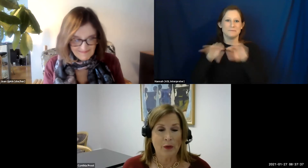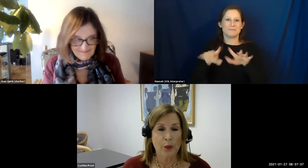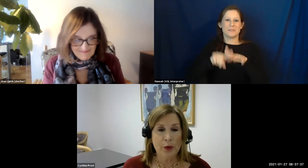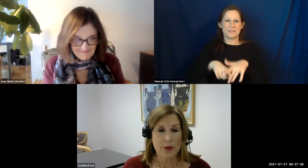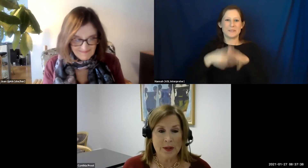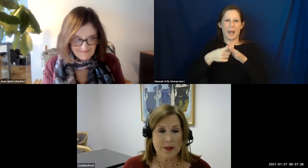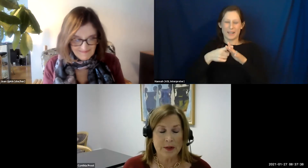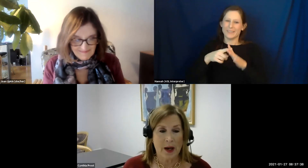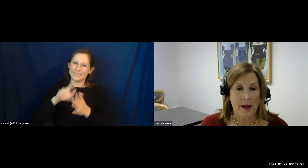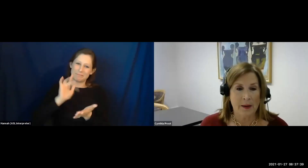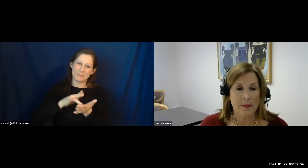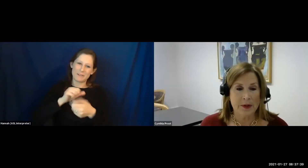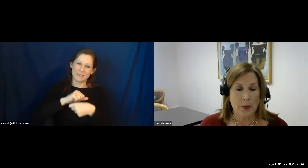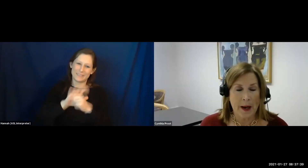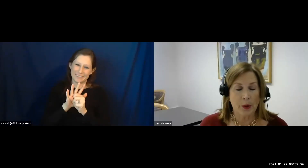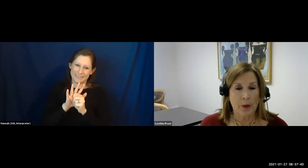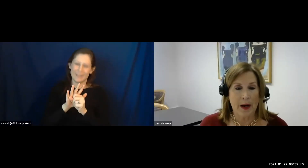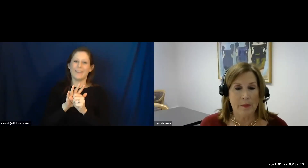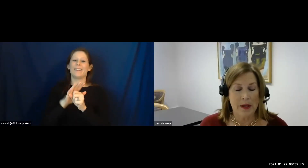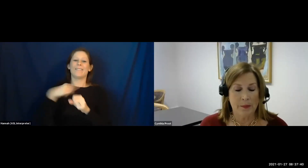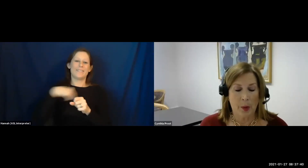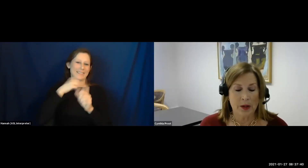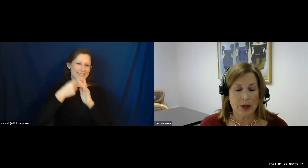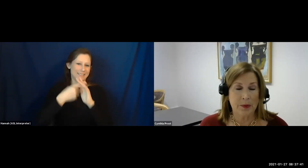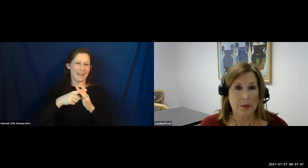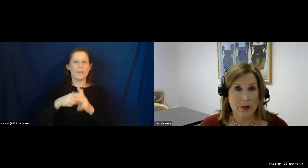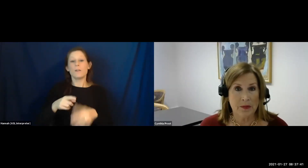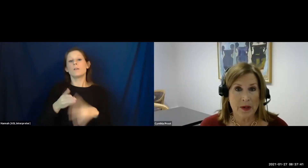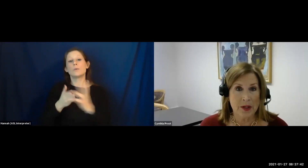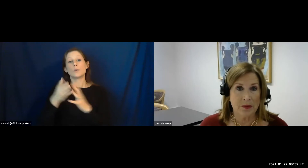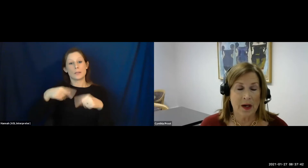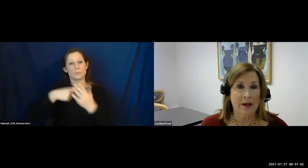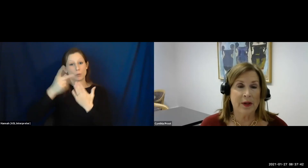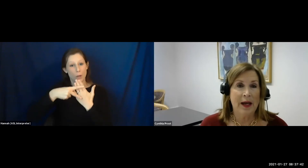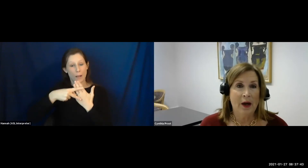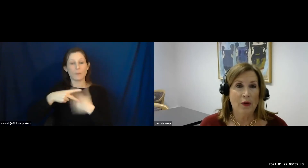And through this grant program in partnership with the Missouri Foundation for Health, we've